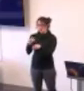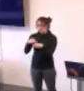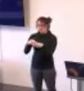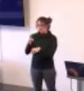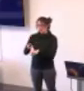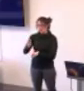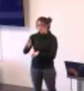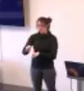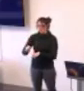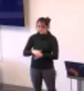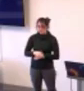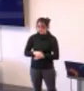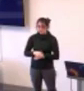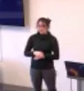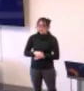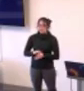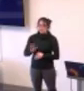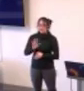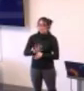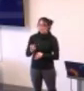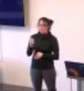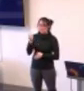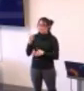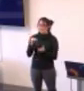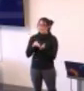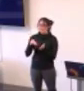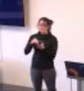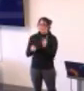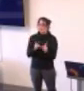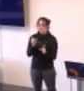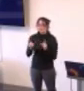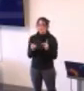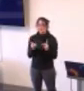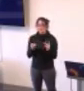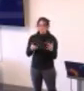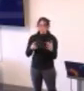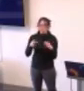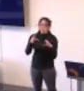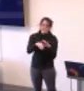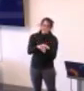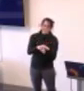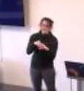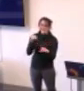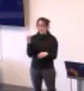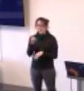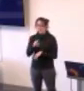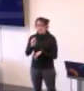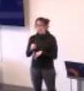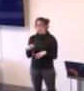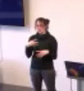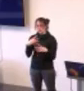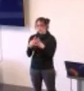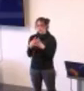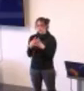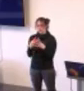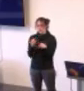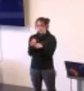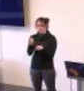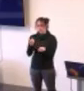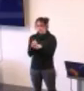About 11 million people cycling through US jails annually. Obviously, a lot of those folks are in and out, in and out.